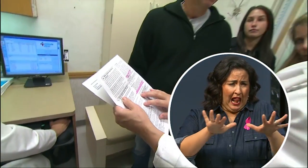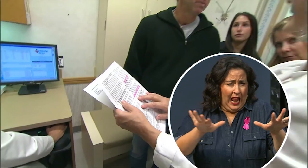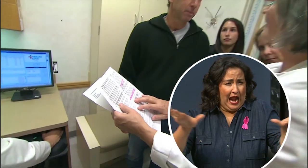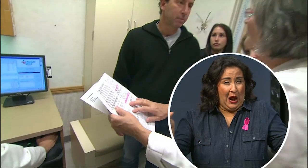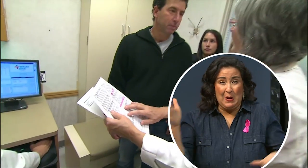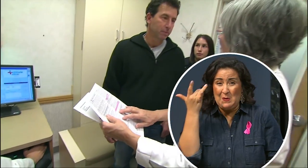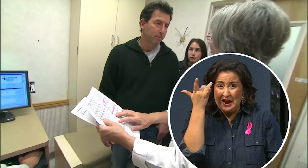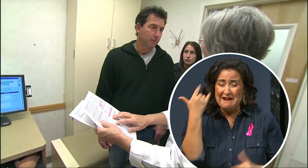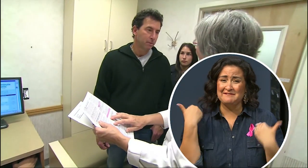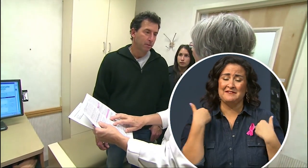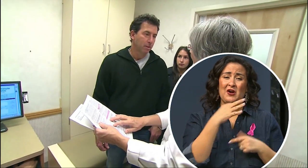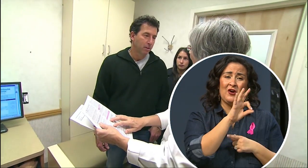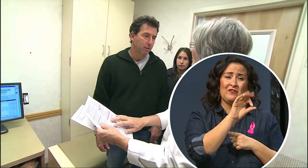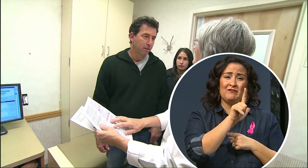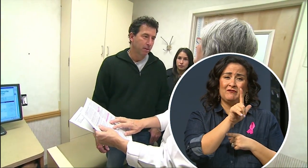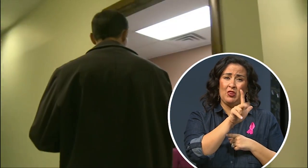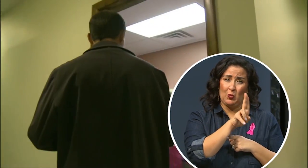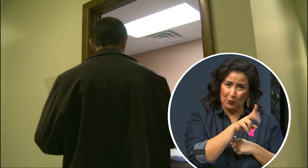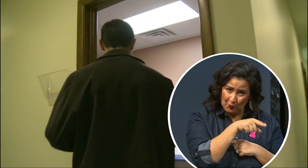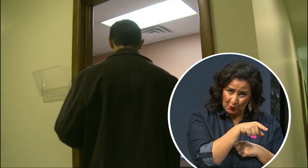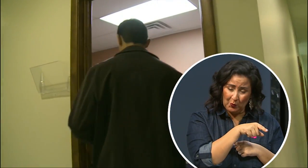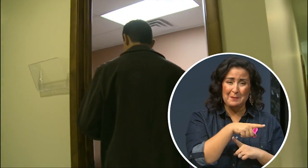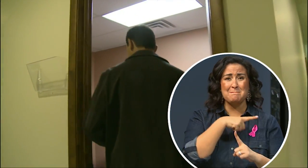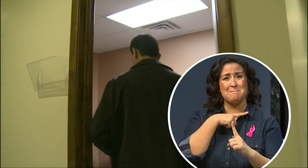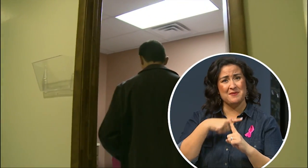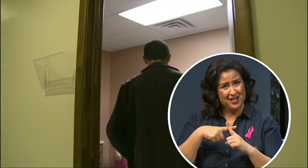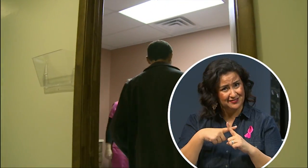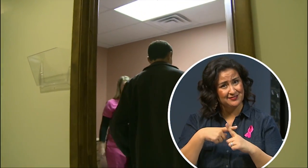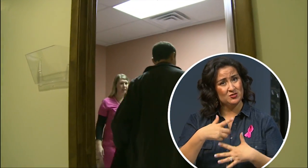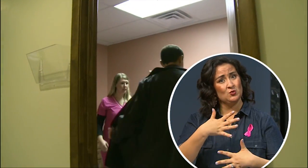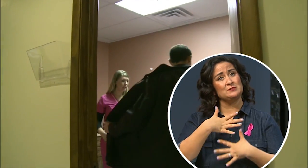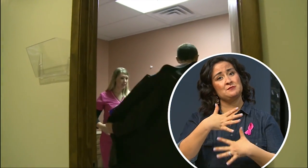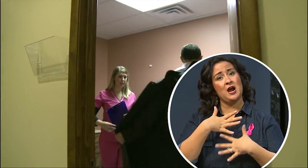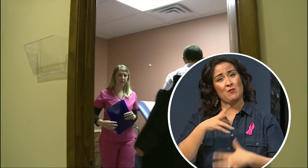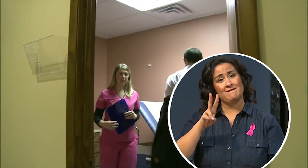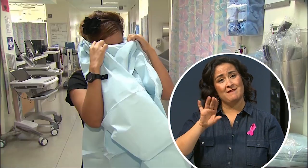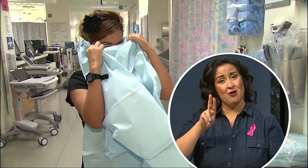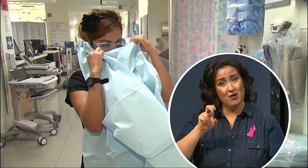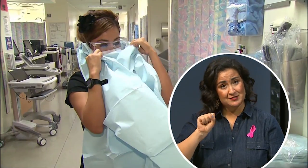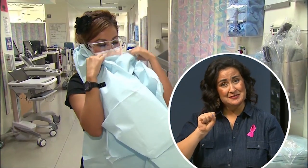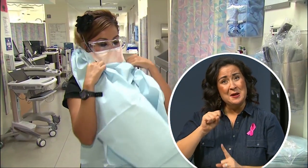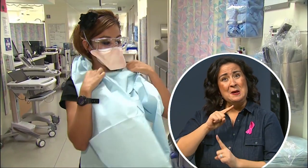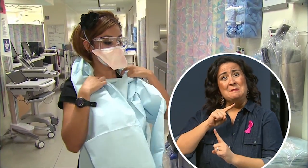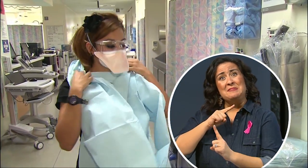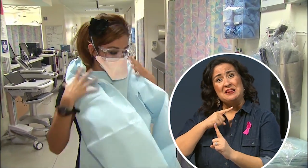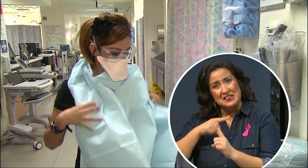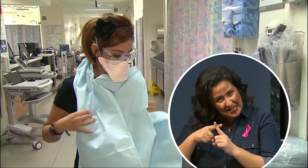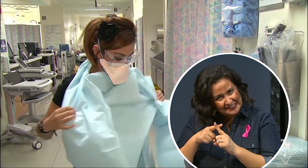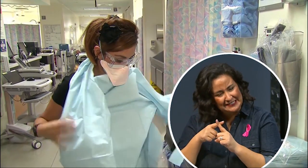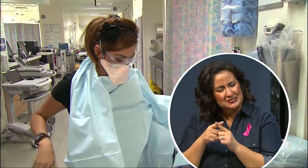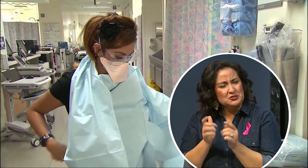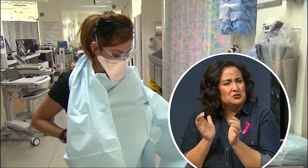Take the flu season, add in a respiratory virus and the very small threat of Ebola and